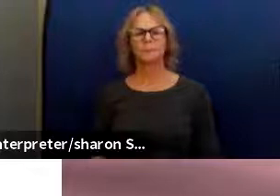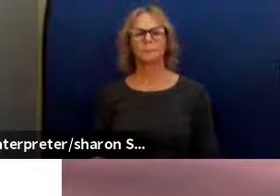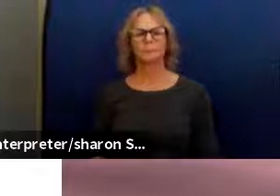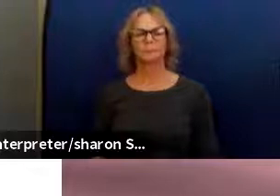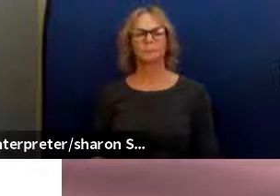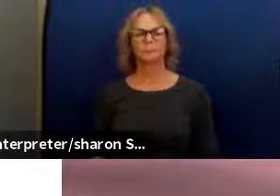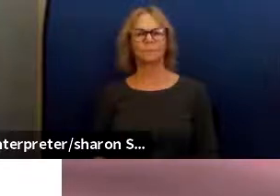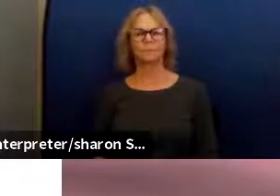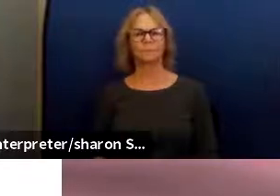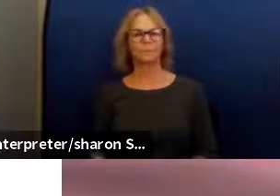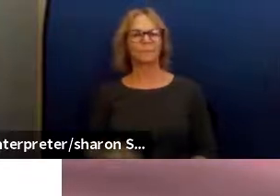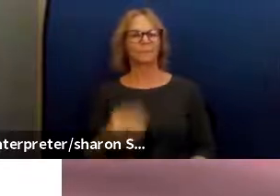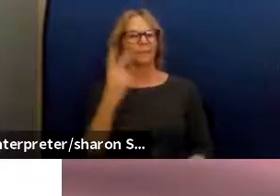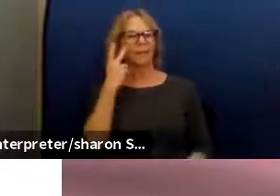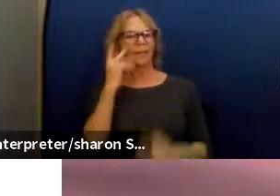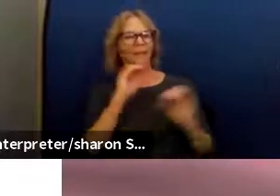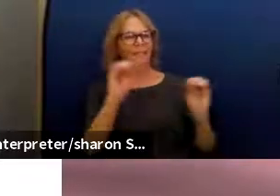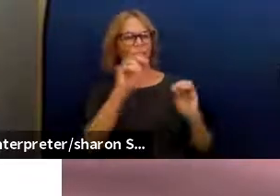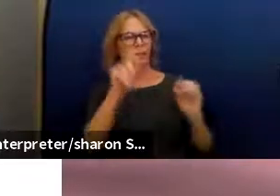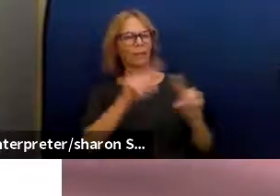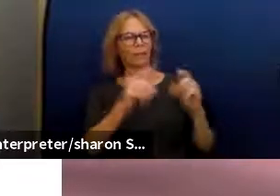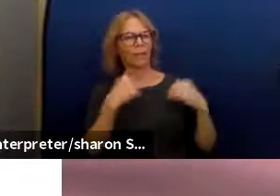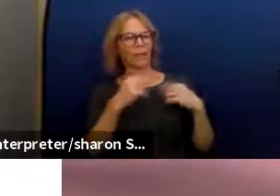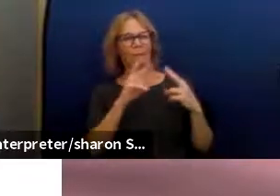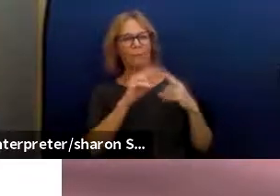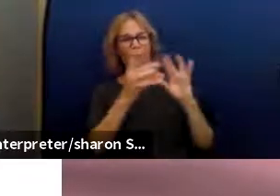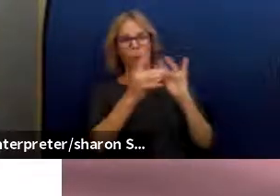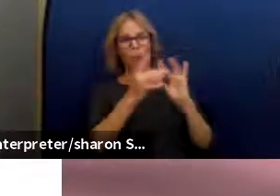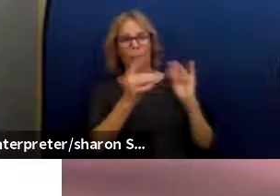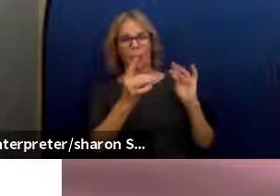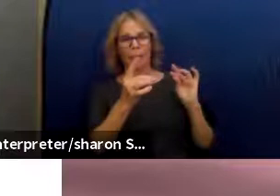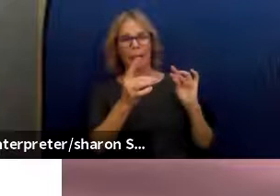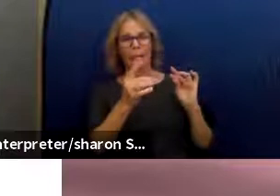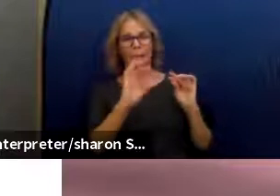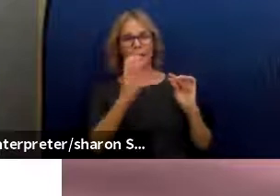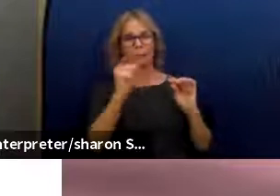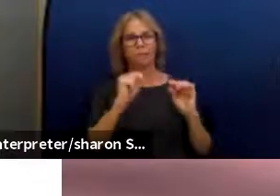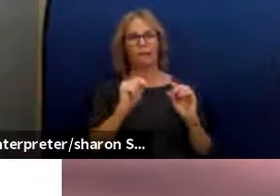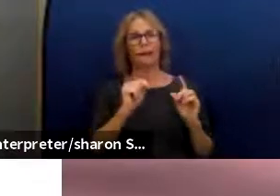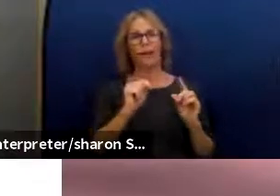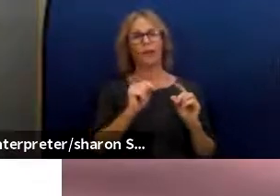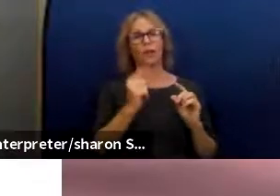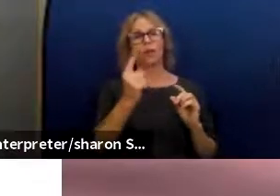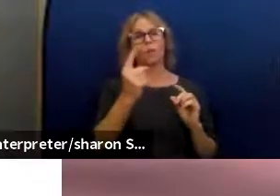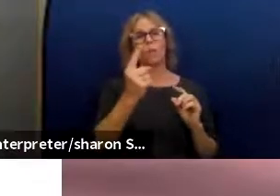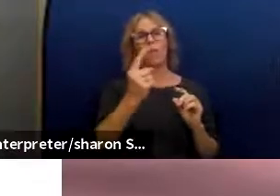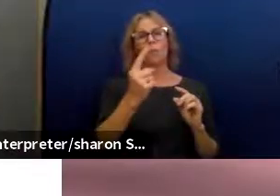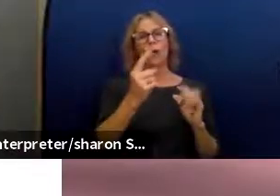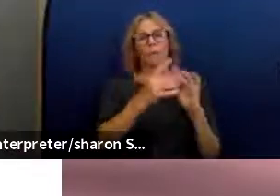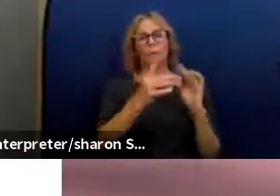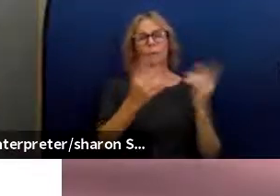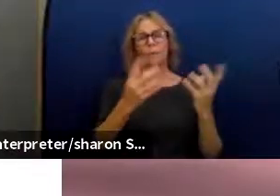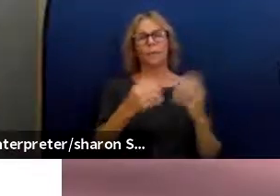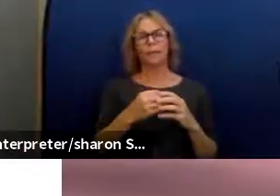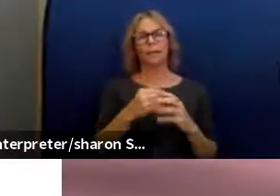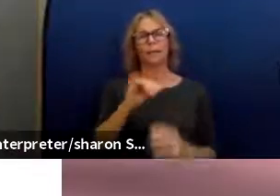Ruthann Van Buren: I don't show any questions, but I do have a couple of comments in the chat. One said that intersex persons